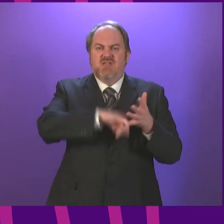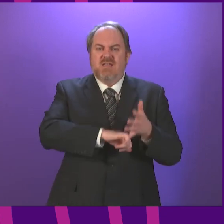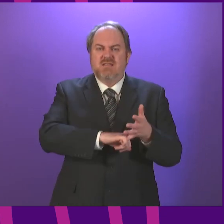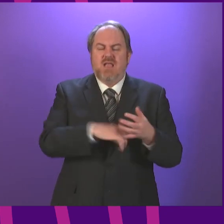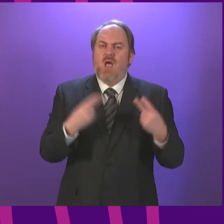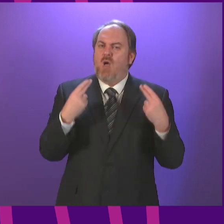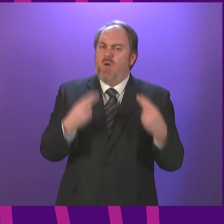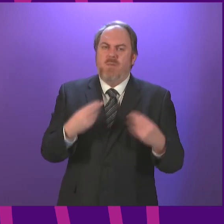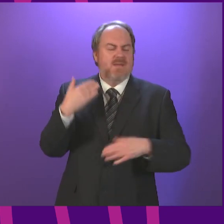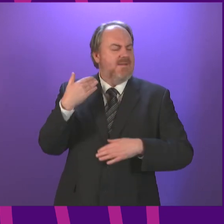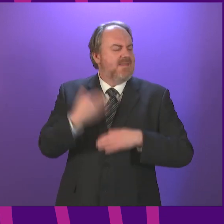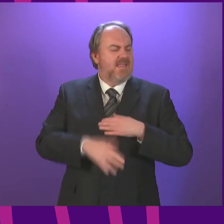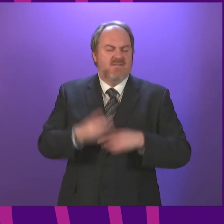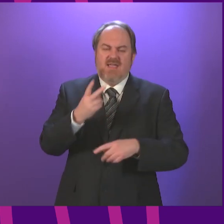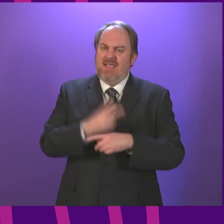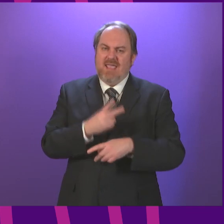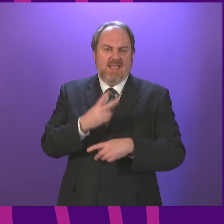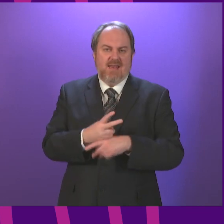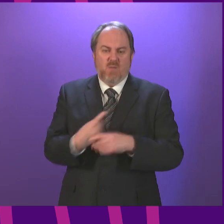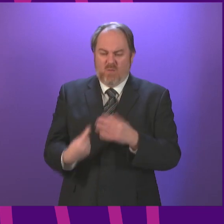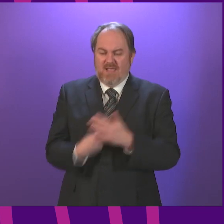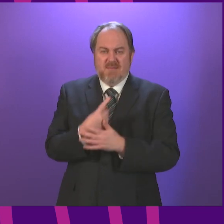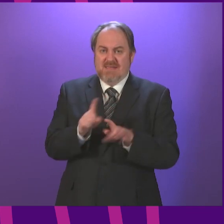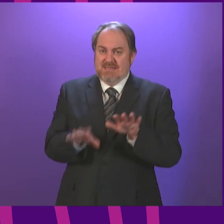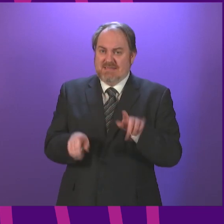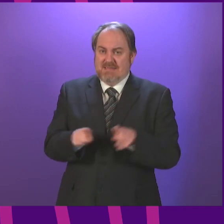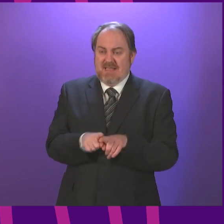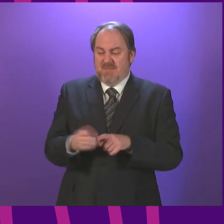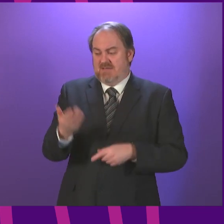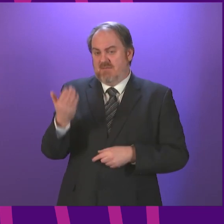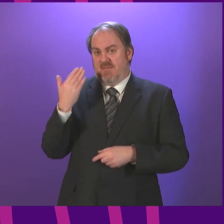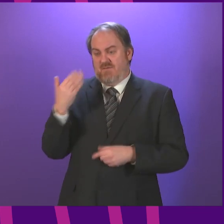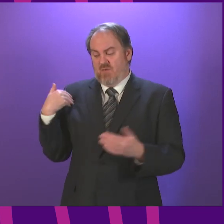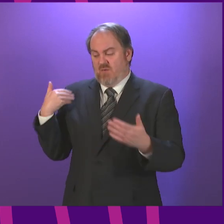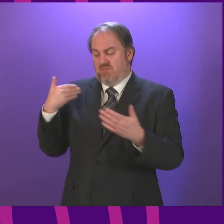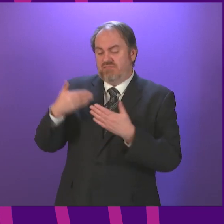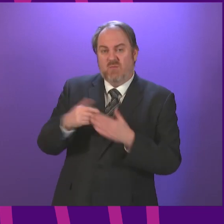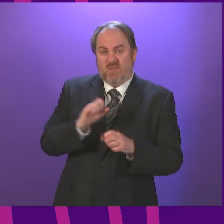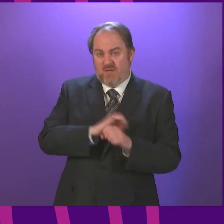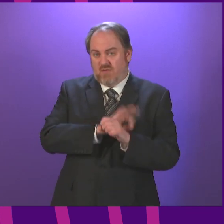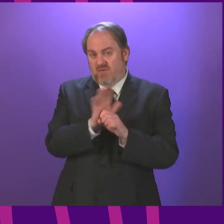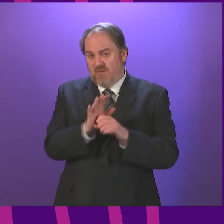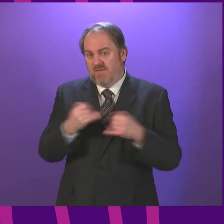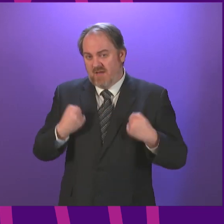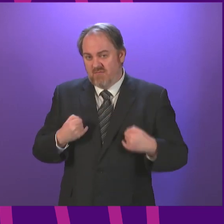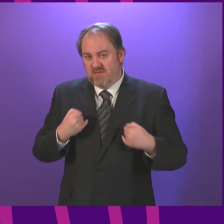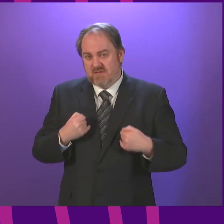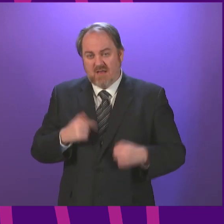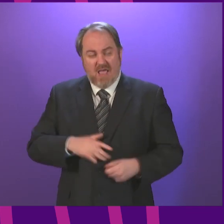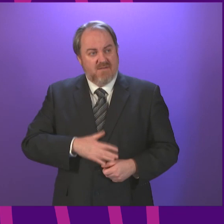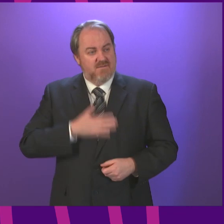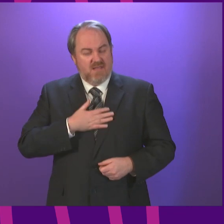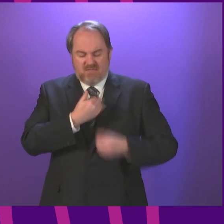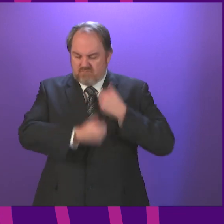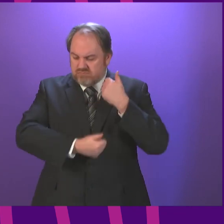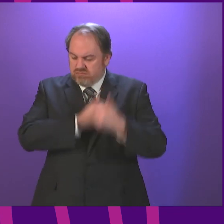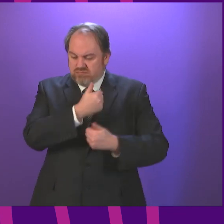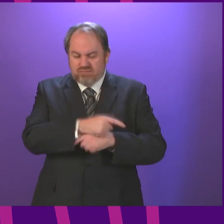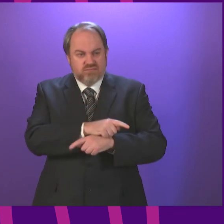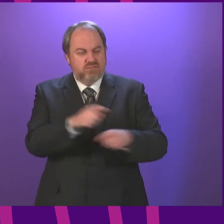that we have faced over the past year. Our NHS has coped admirably with it, but the focus